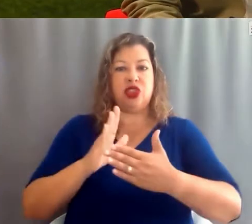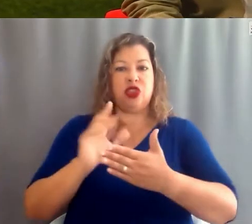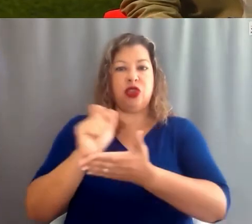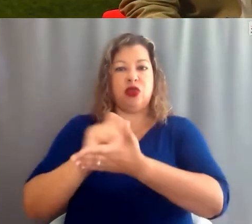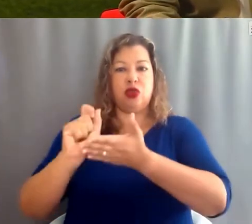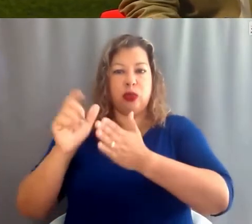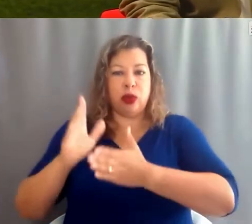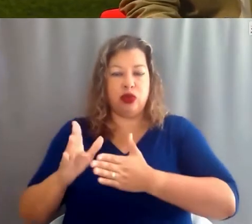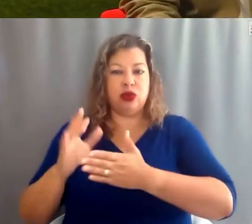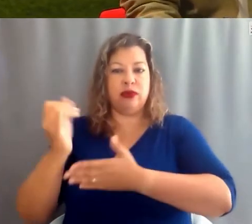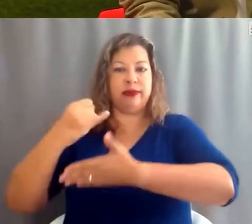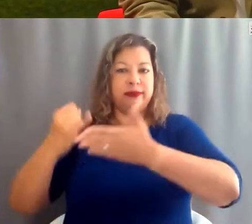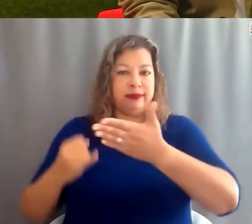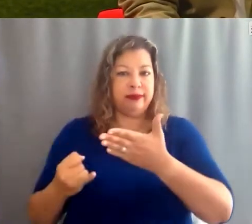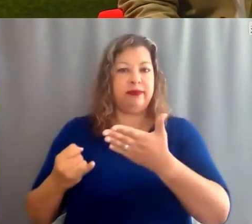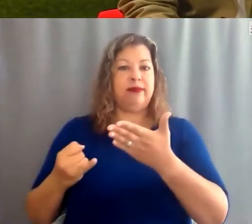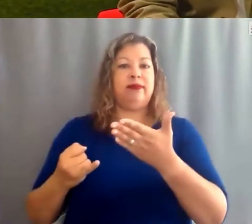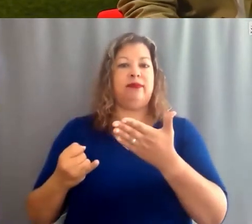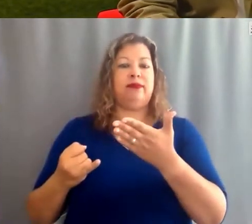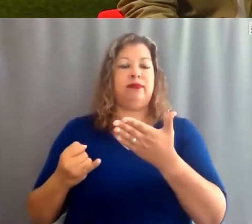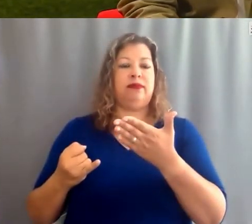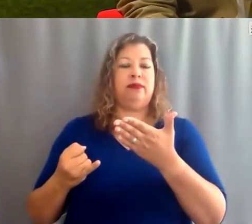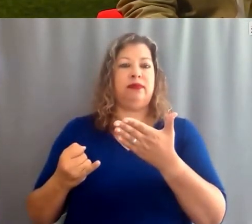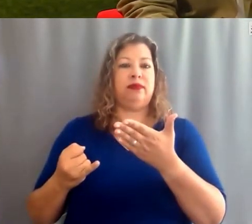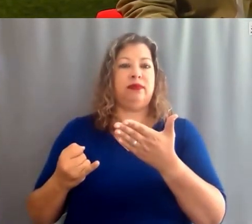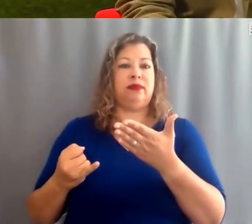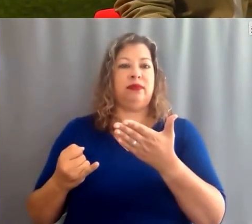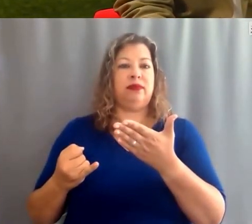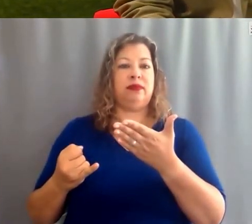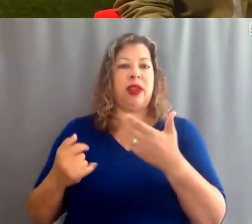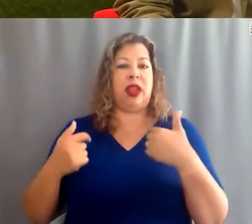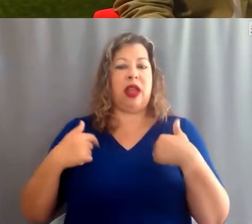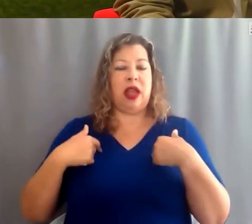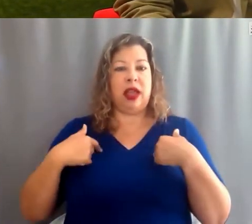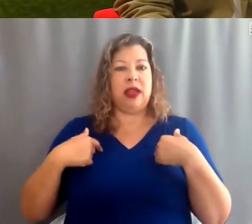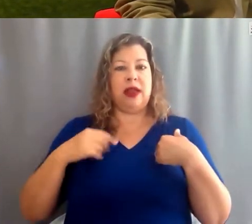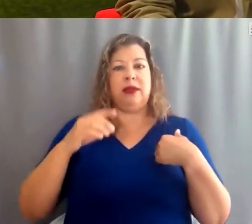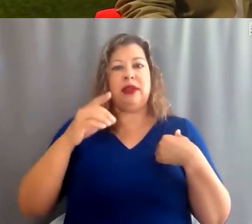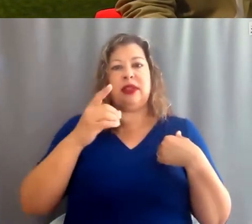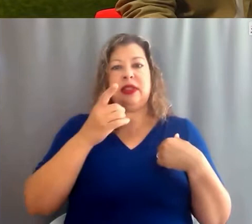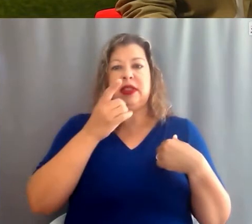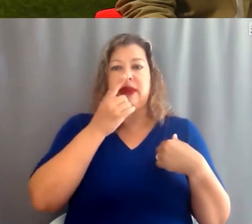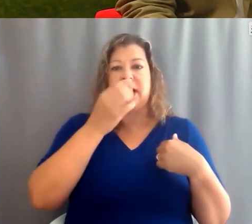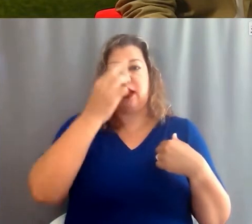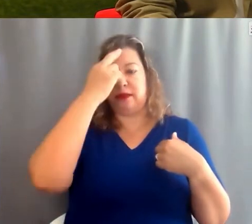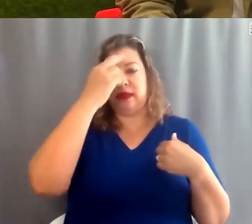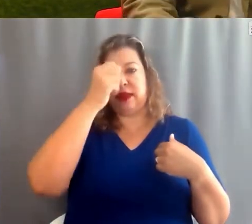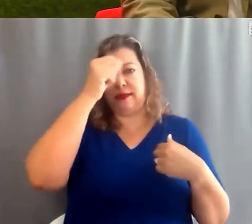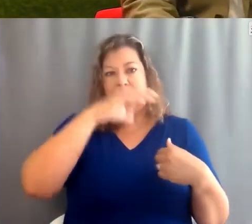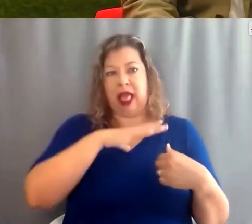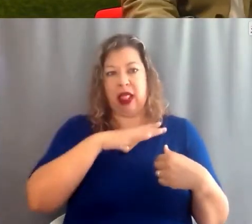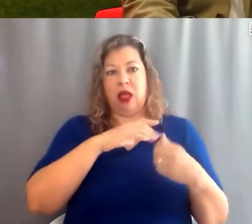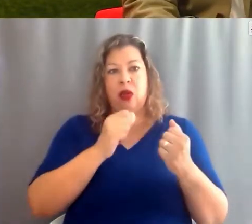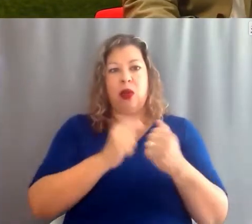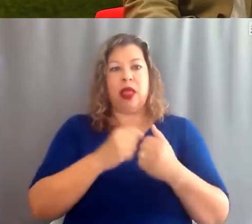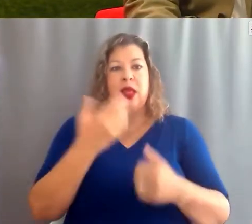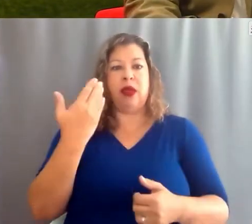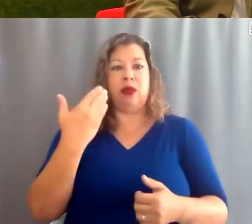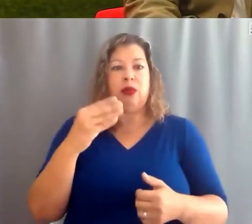I'm Wilson Torres, a musician, composer, artist. I'm a Dominican male, wearing a blue blazer, a gray